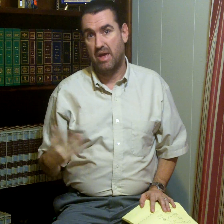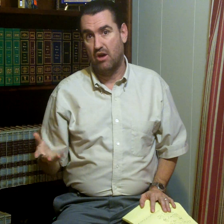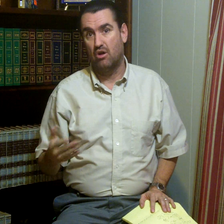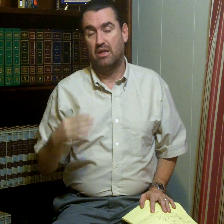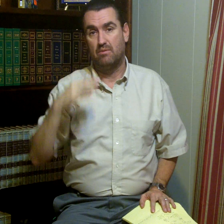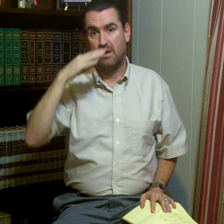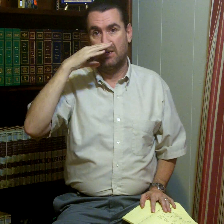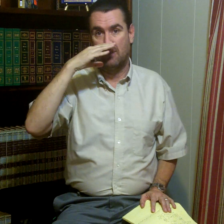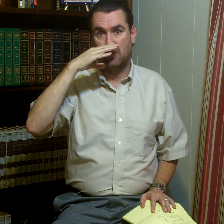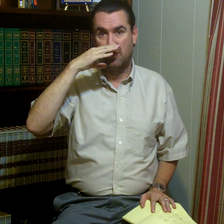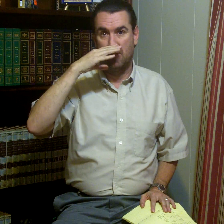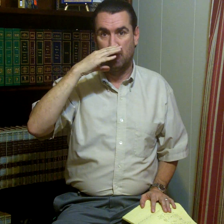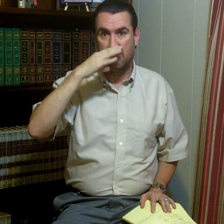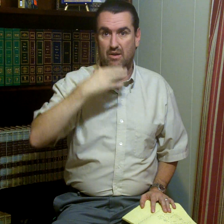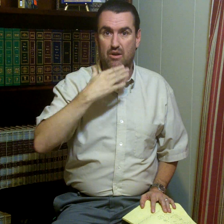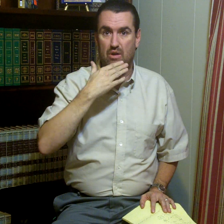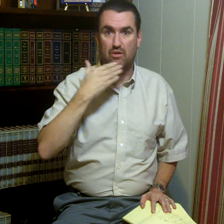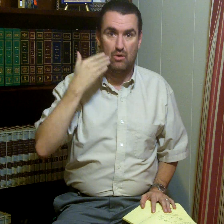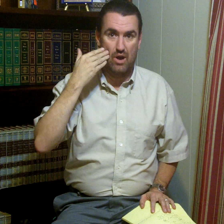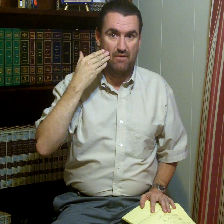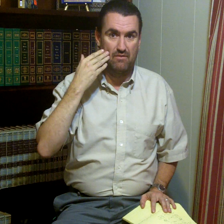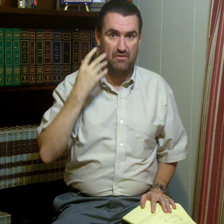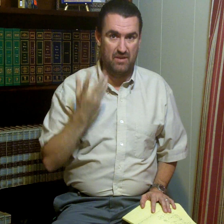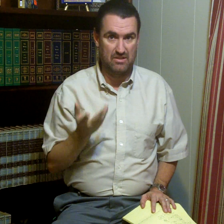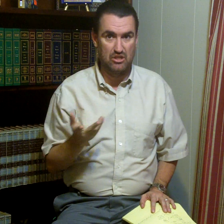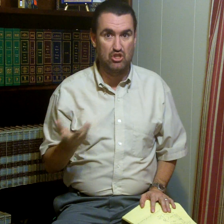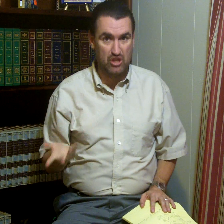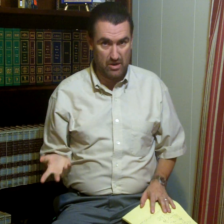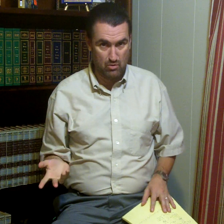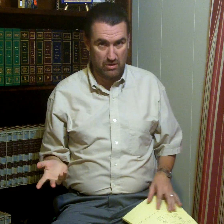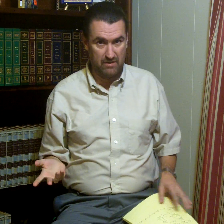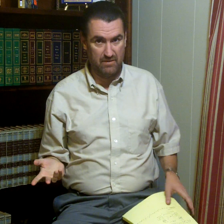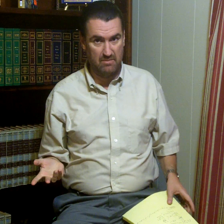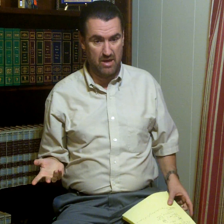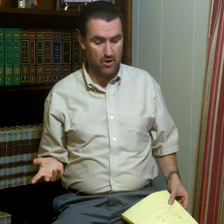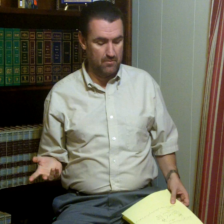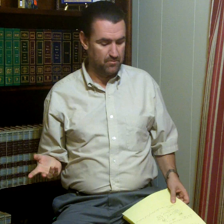male anytime you see people down here on the lower house the face is generally female